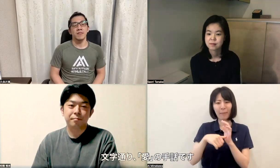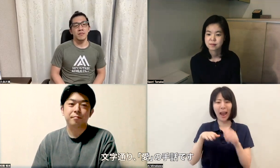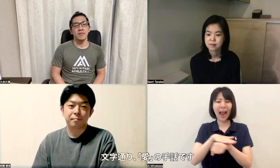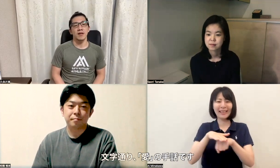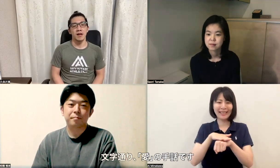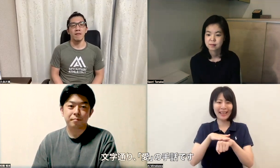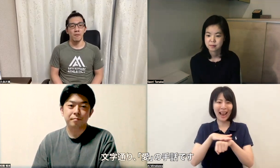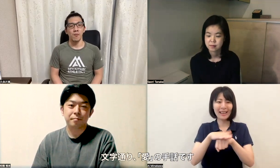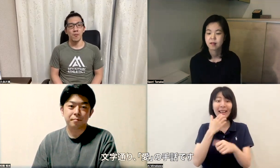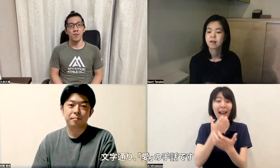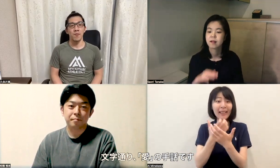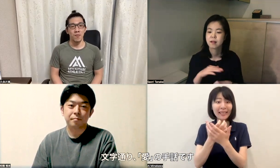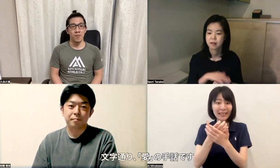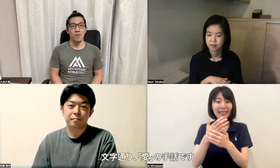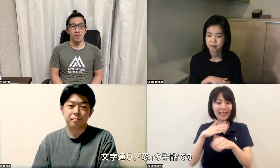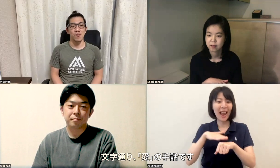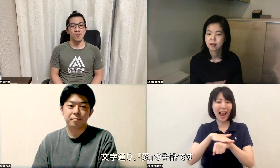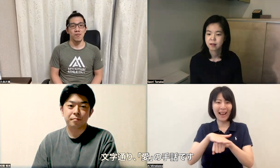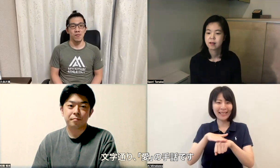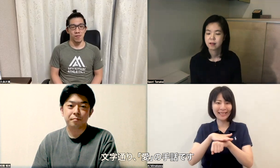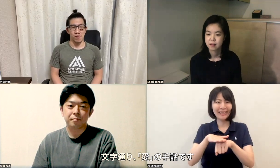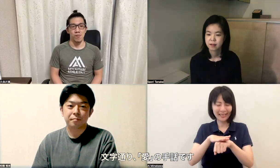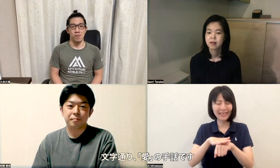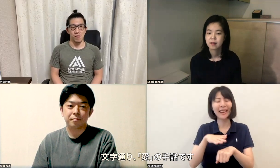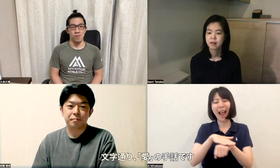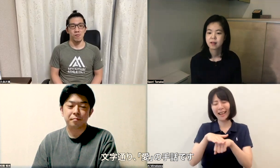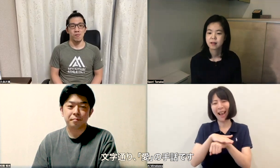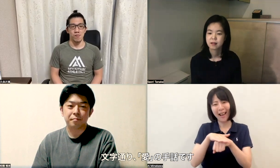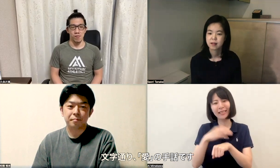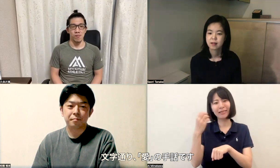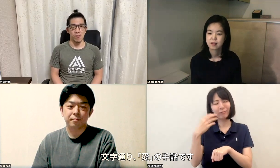Literally, it's a sign language for “AI (love)”.